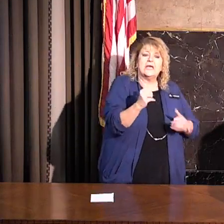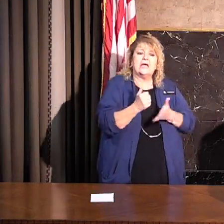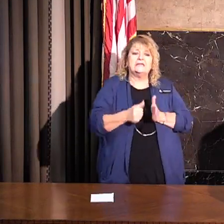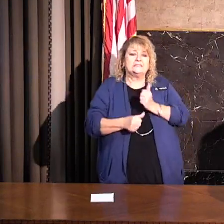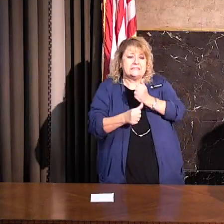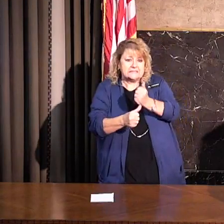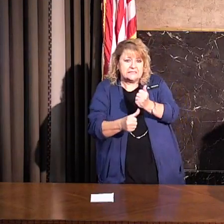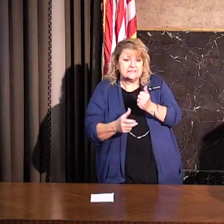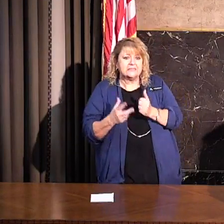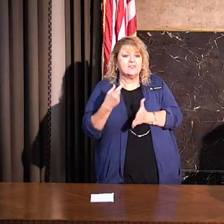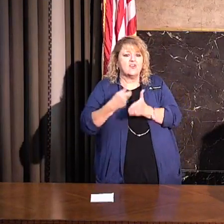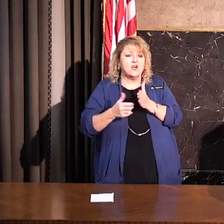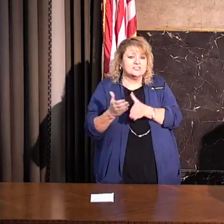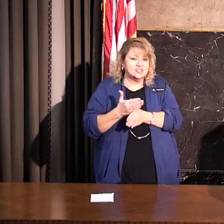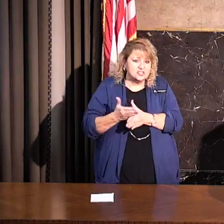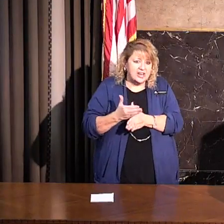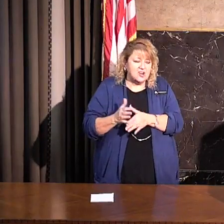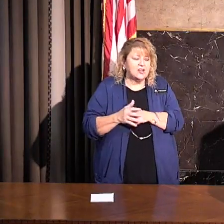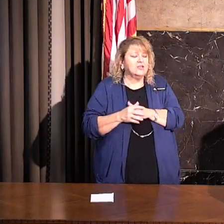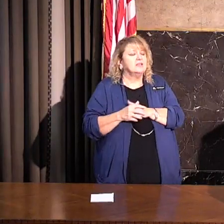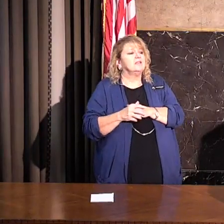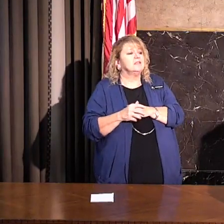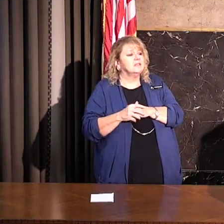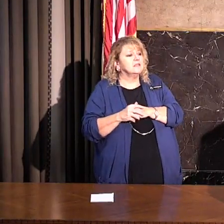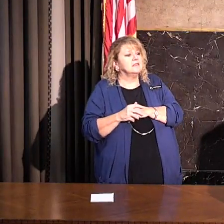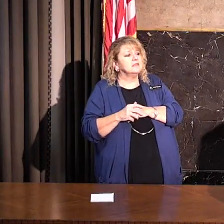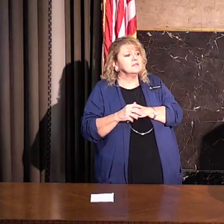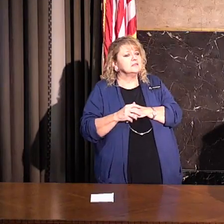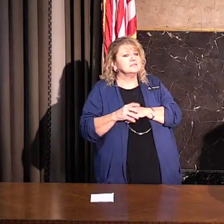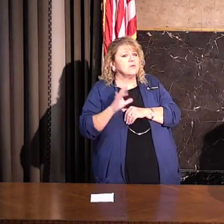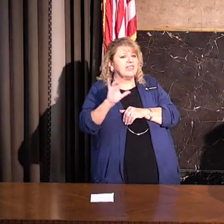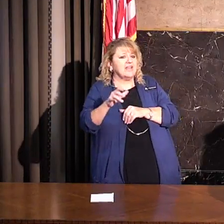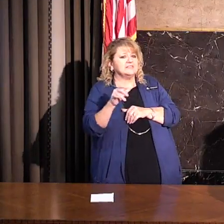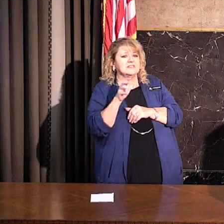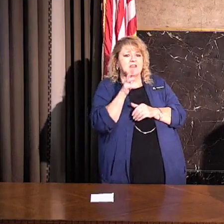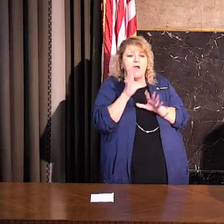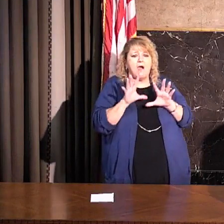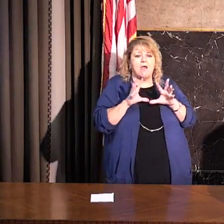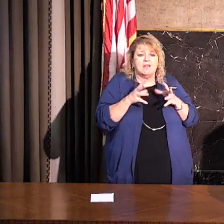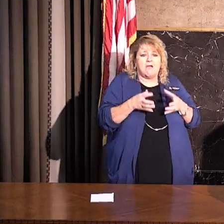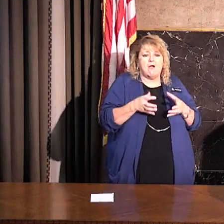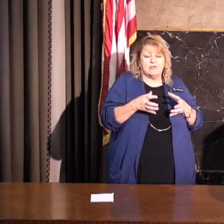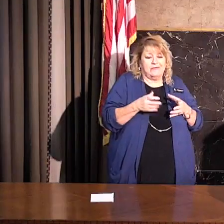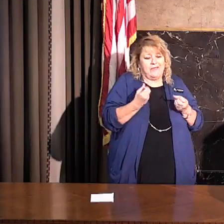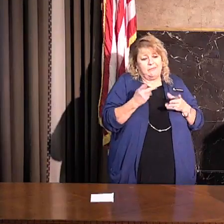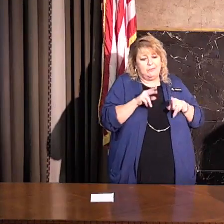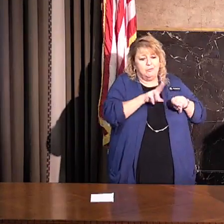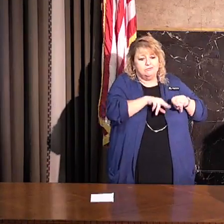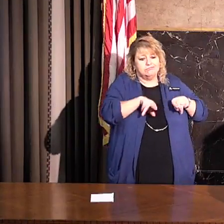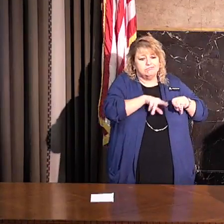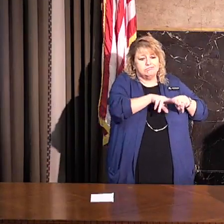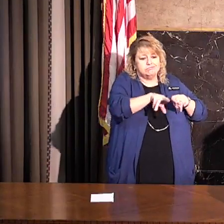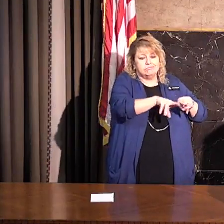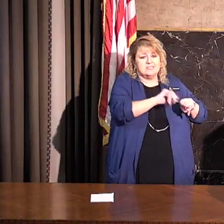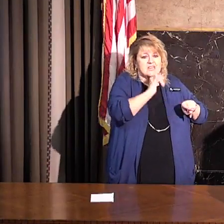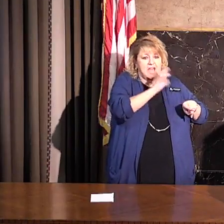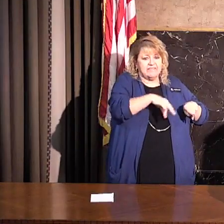and so forth and there's a program manager. who's been selected and you're going to